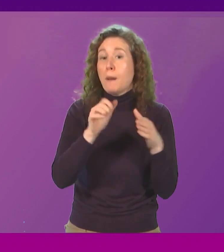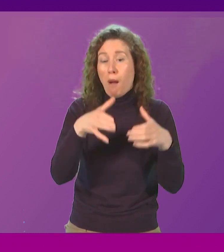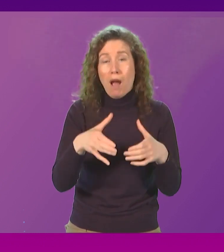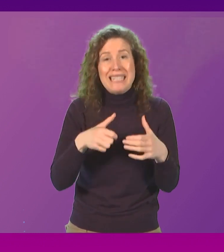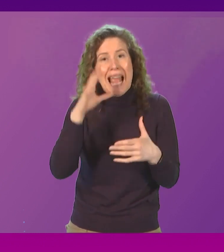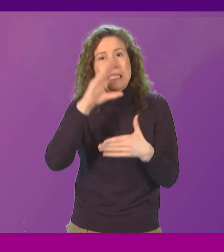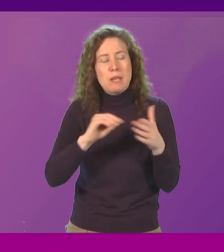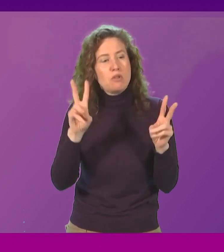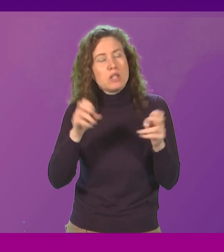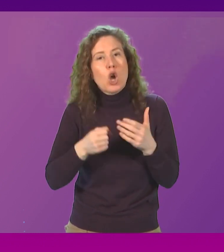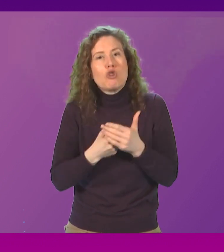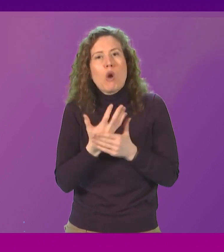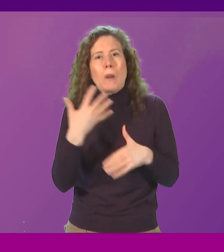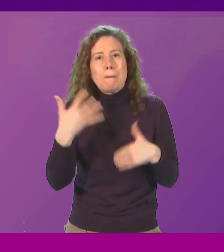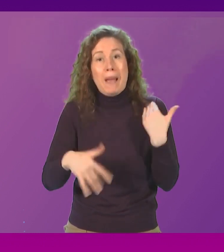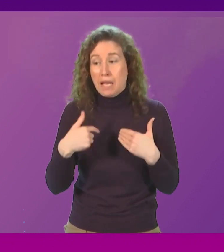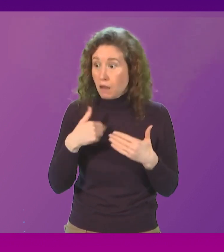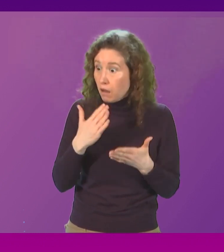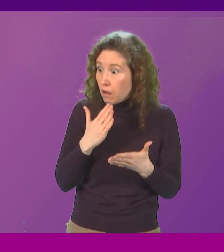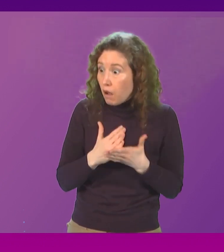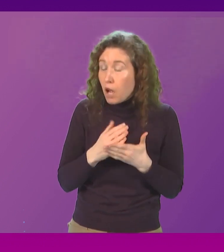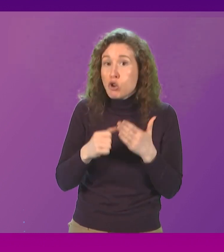must be the first time that growing pains have actually shrunk something.